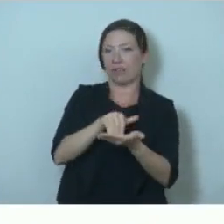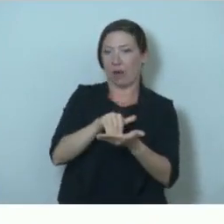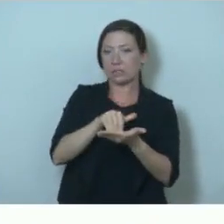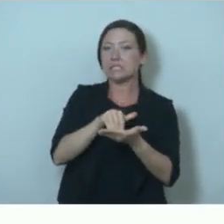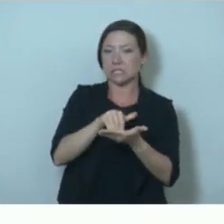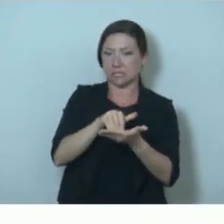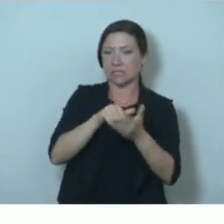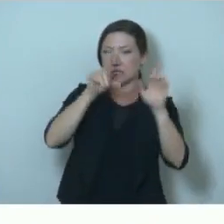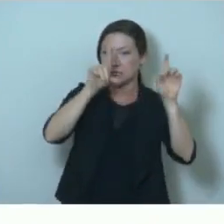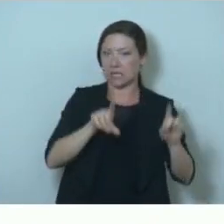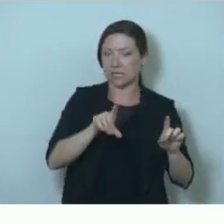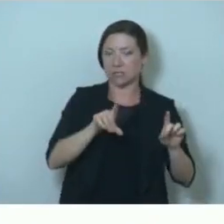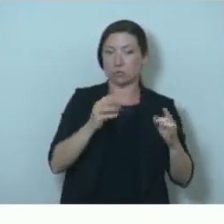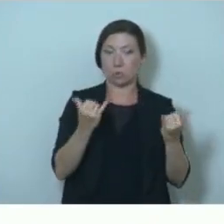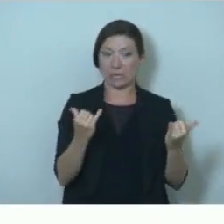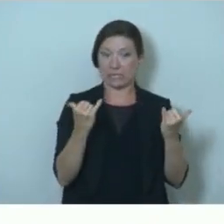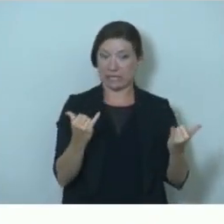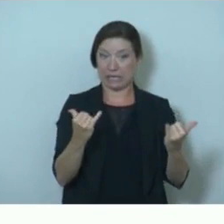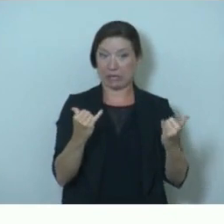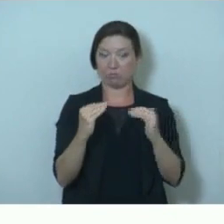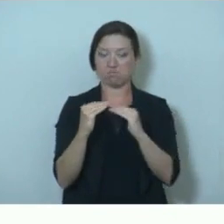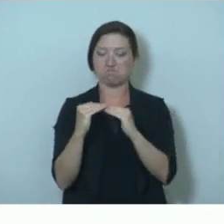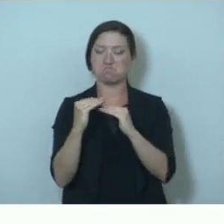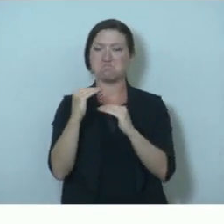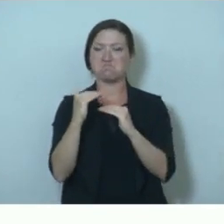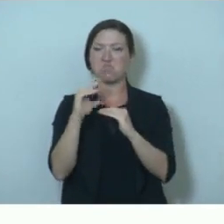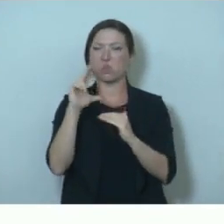YOU CAN SEE OUR TARGET OF 5,000 WERE JUST OVER 3,000.